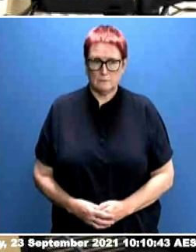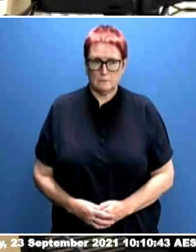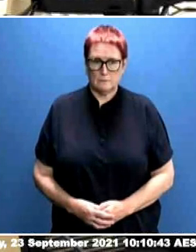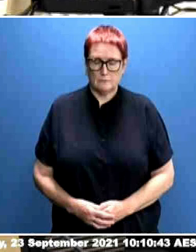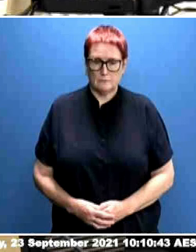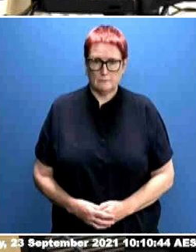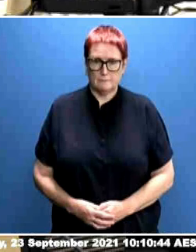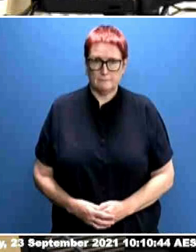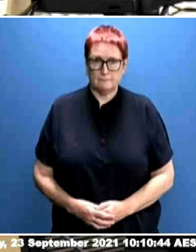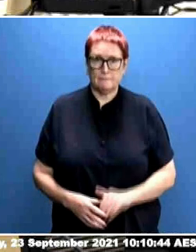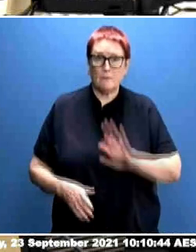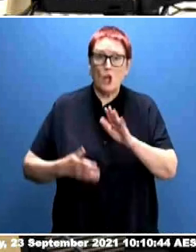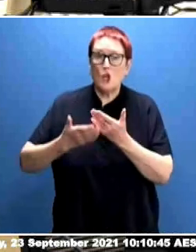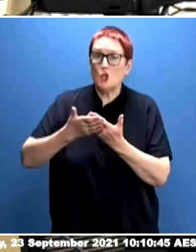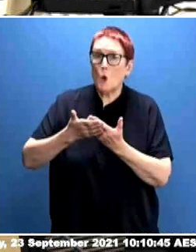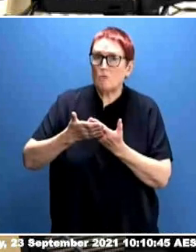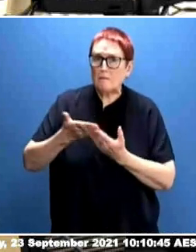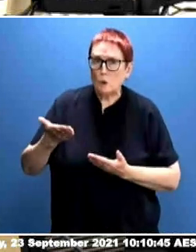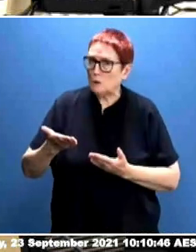Your report is proving elusive, Dr Thompson.